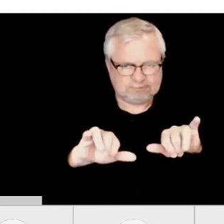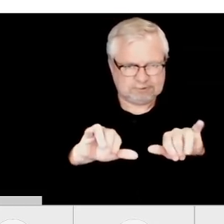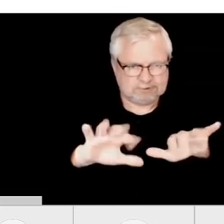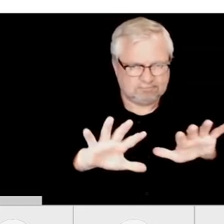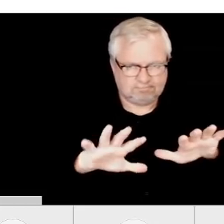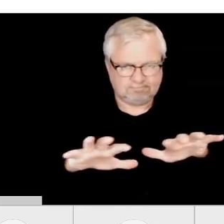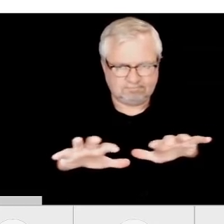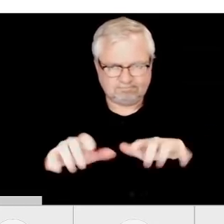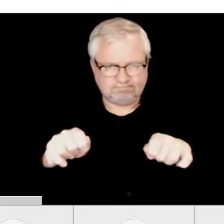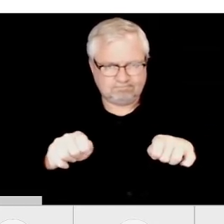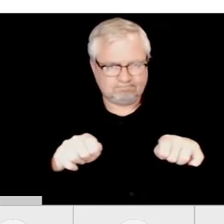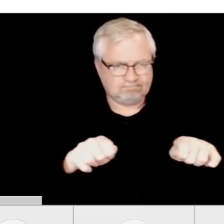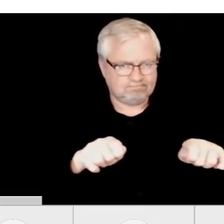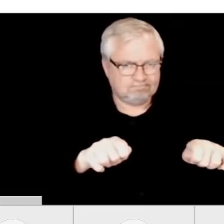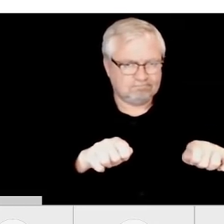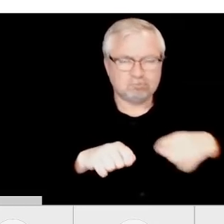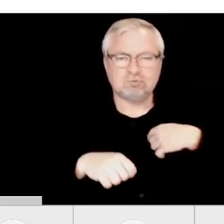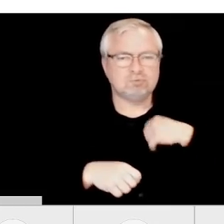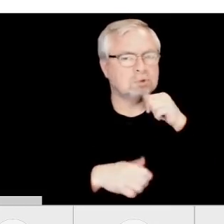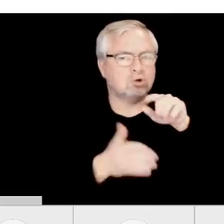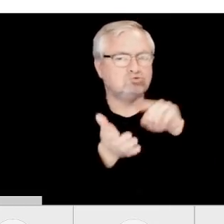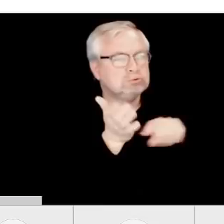It's not a recommendation from this work.